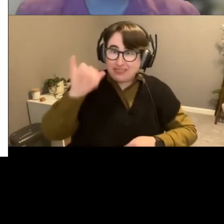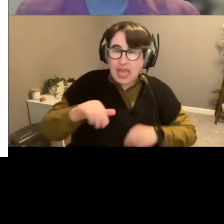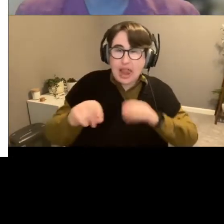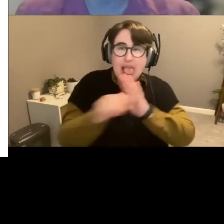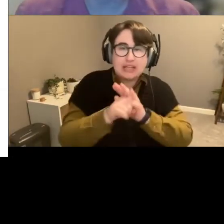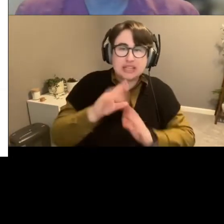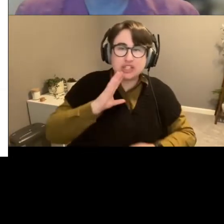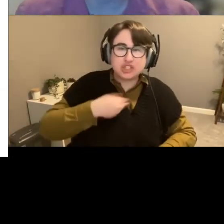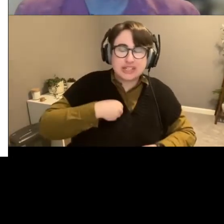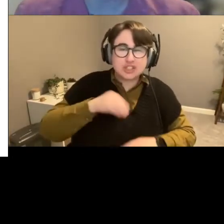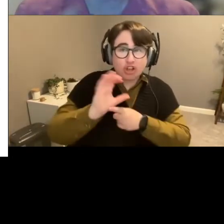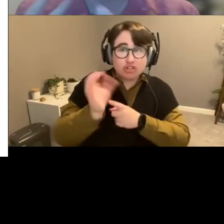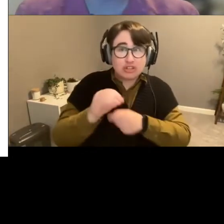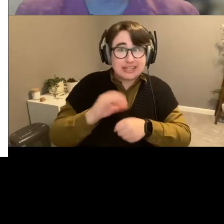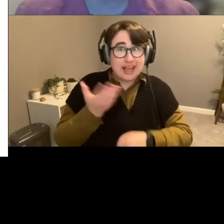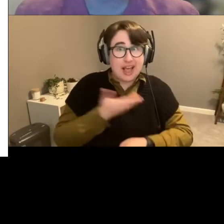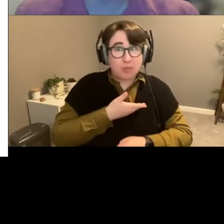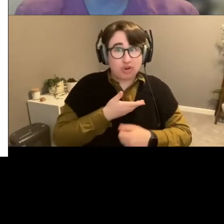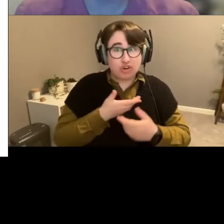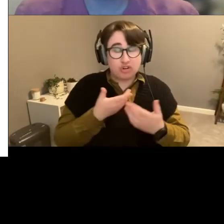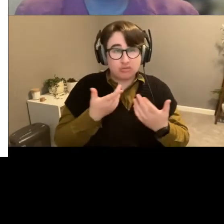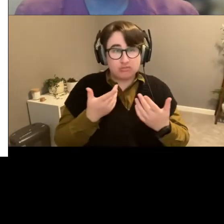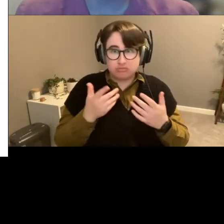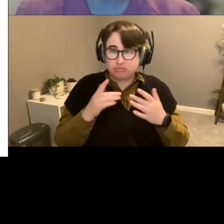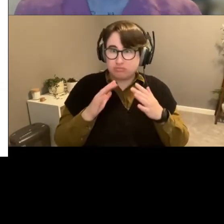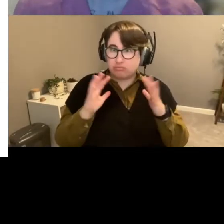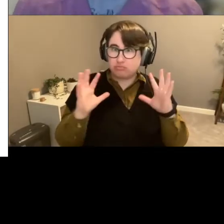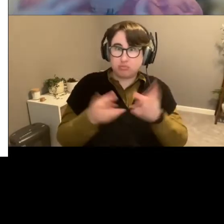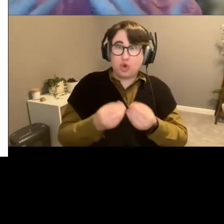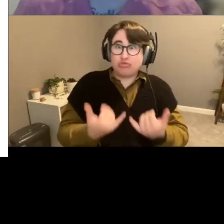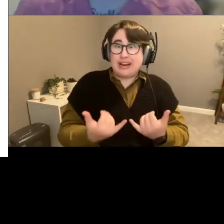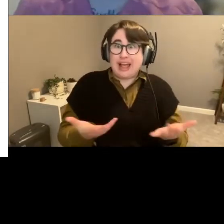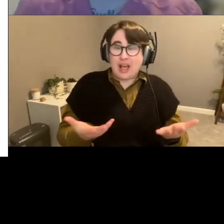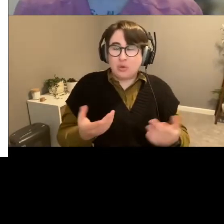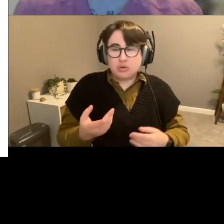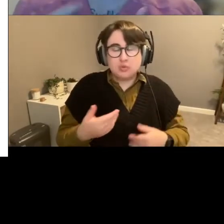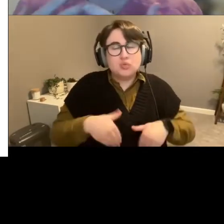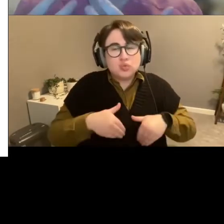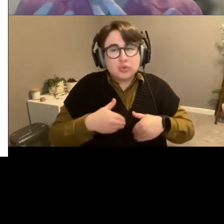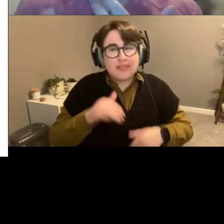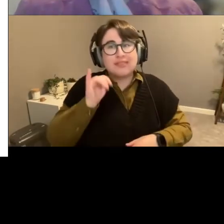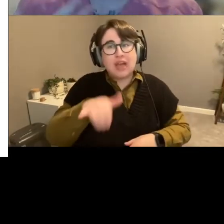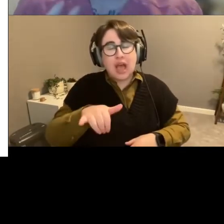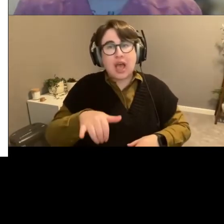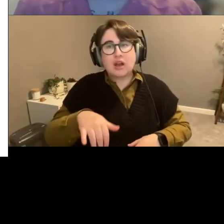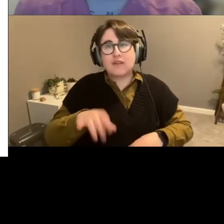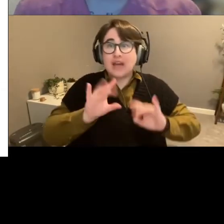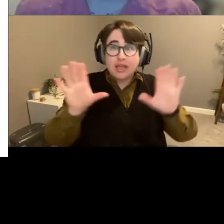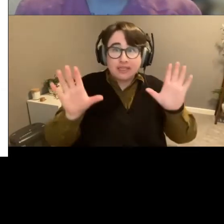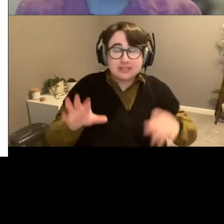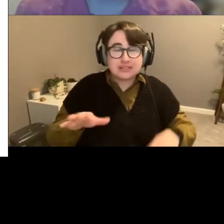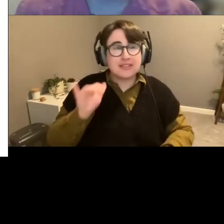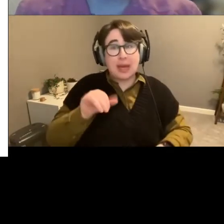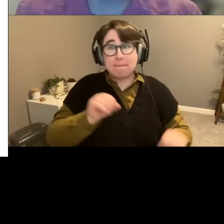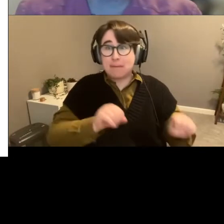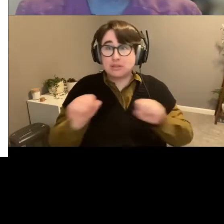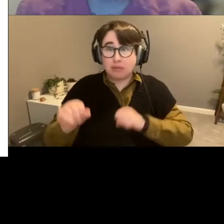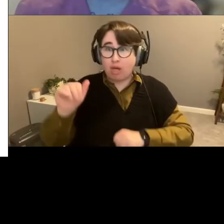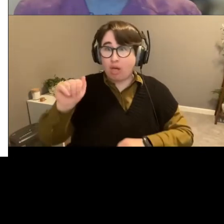in our society right now with some of these policy changes, that that violence and potential assault rates may go up,